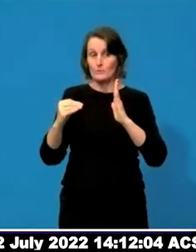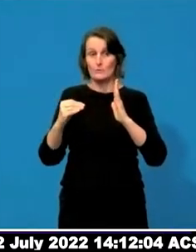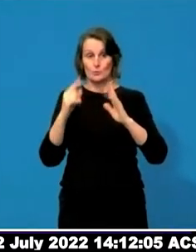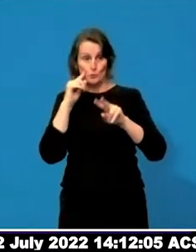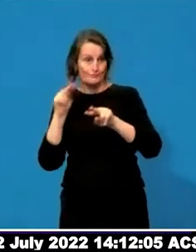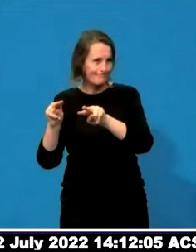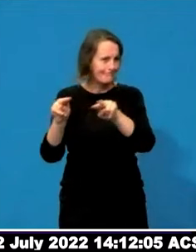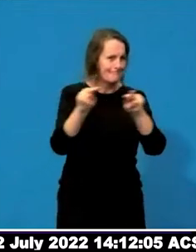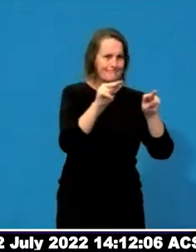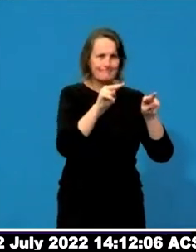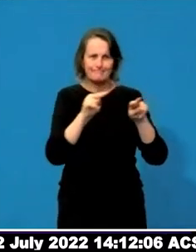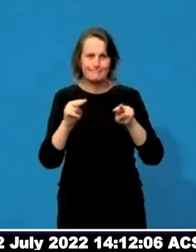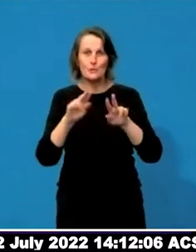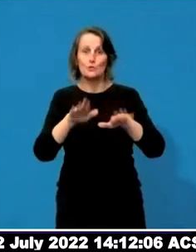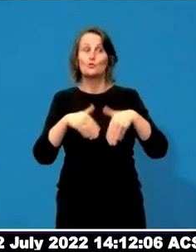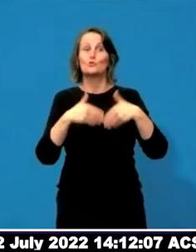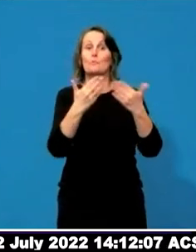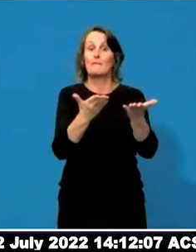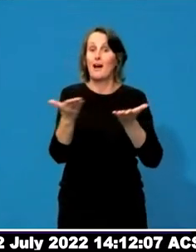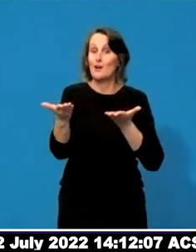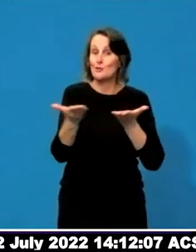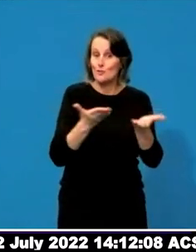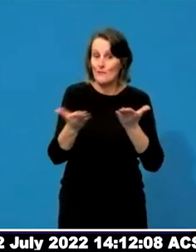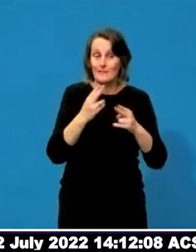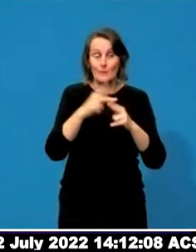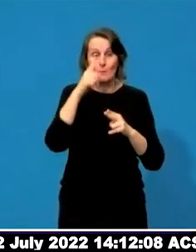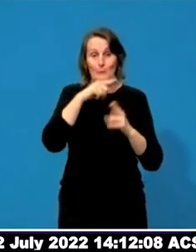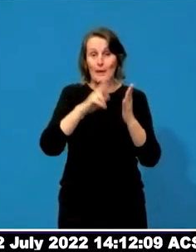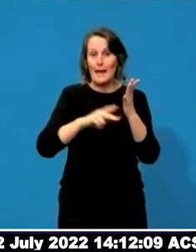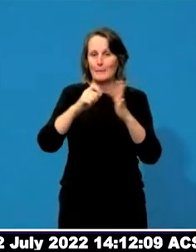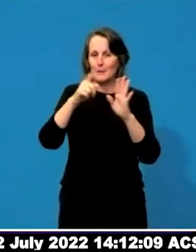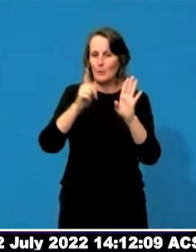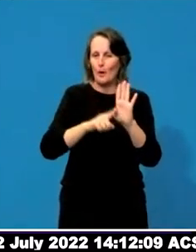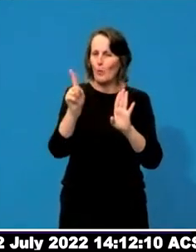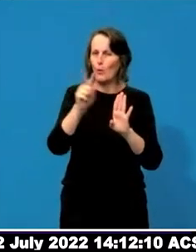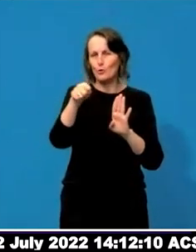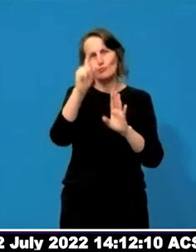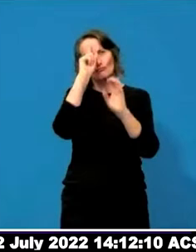to people with disability on NPY Lands, what would that model look like, Mrs Smith?